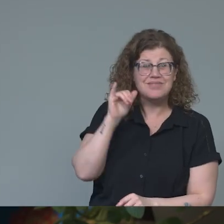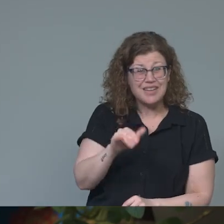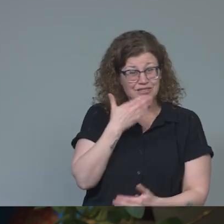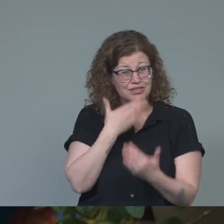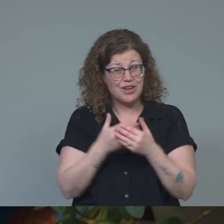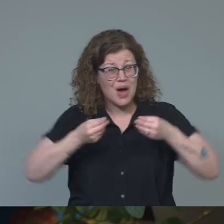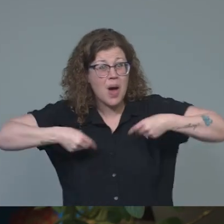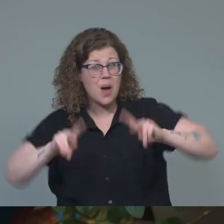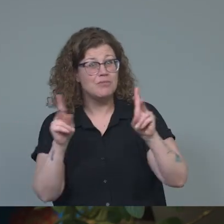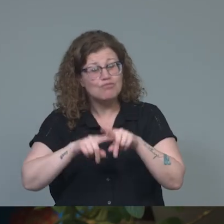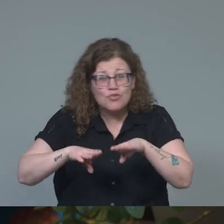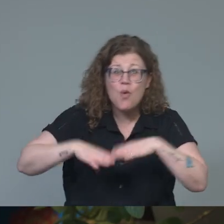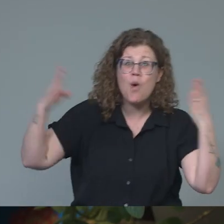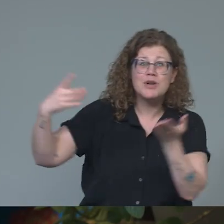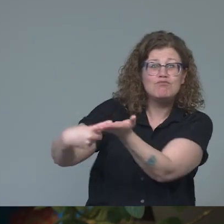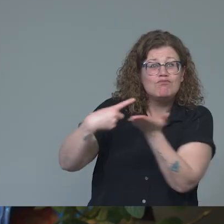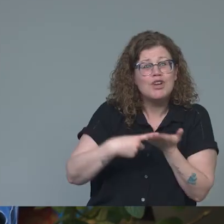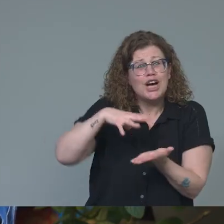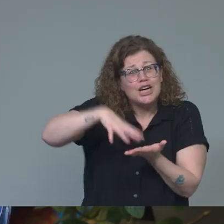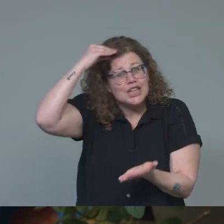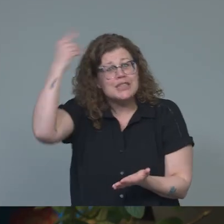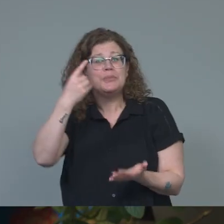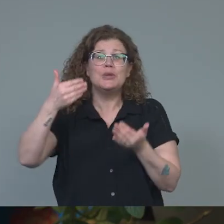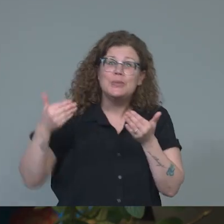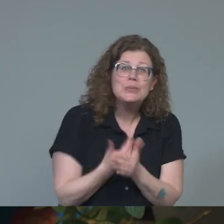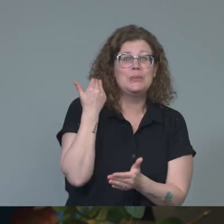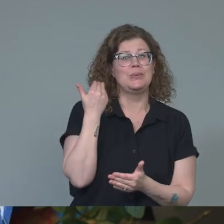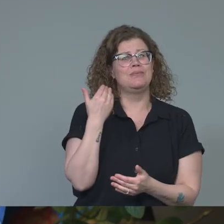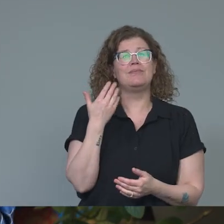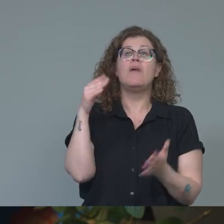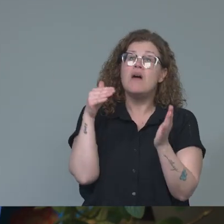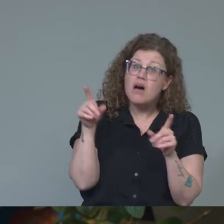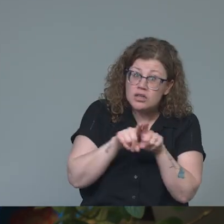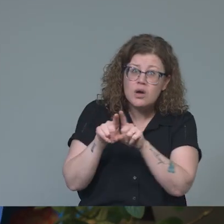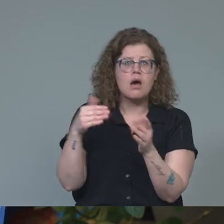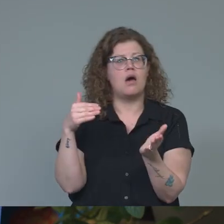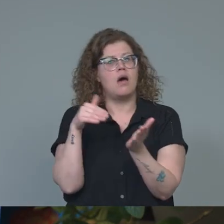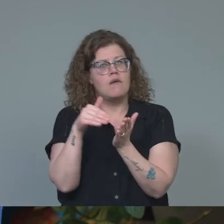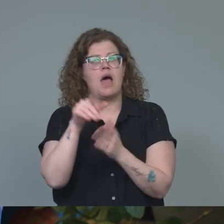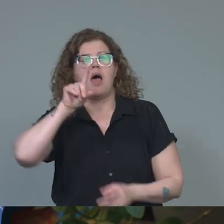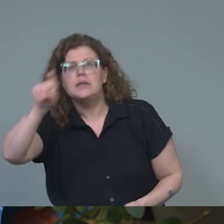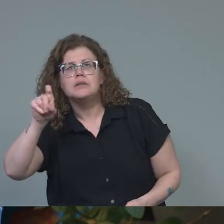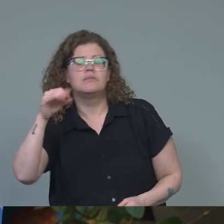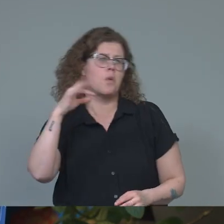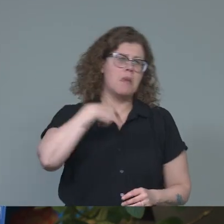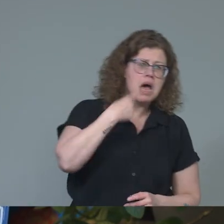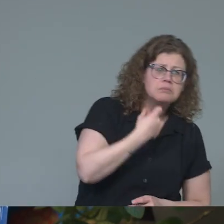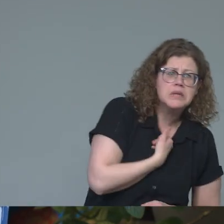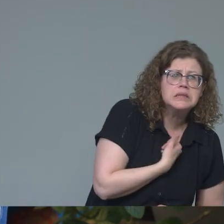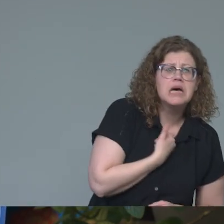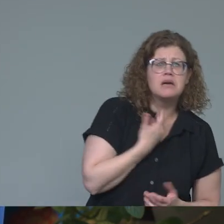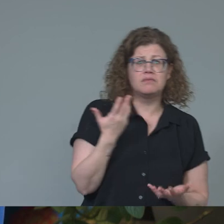other people into their works just you know to adopt that flexibility at some point. I think